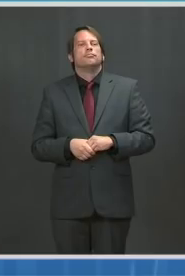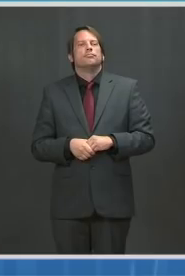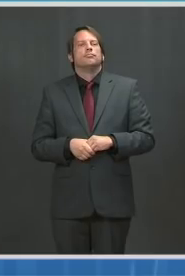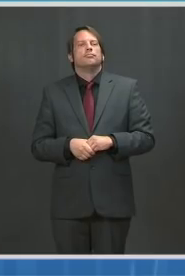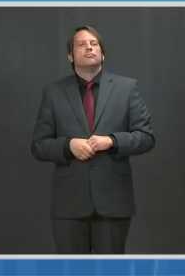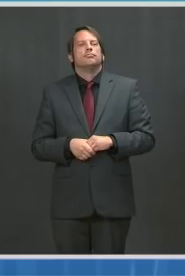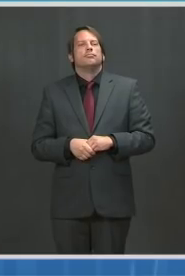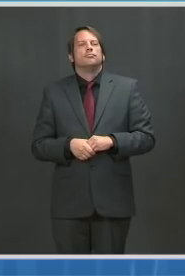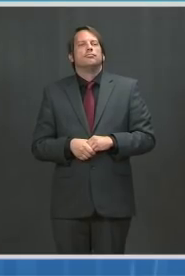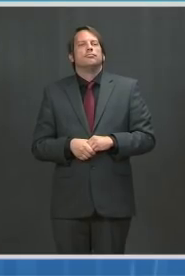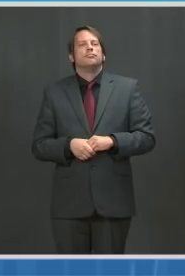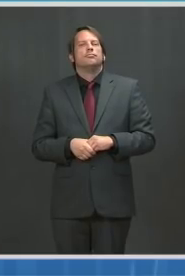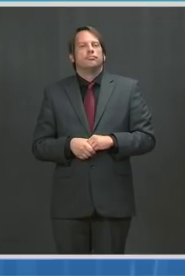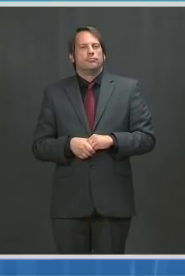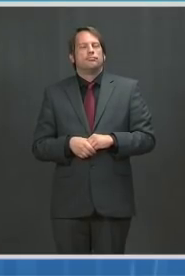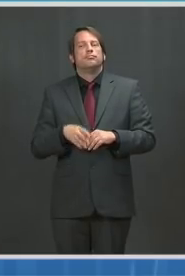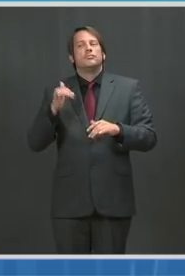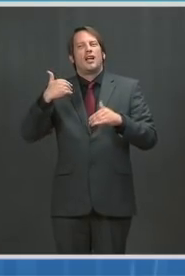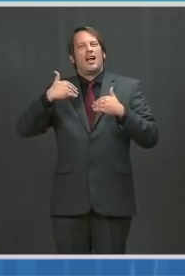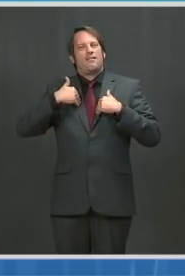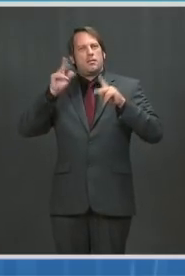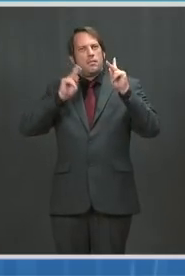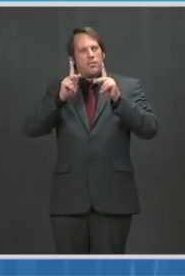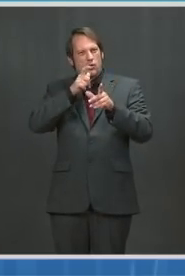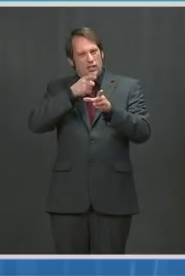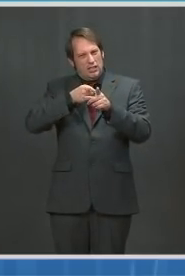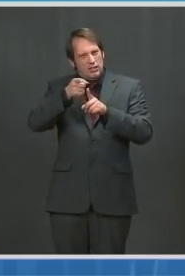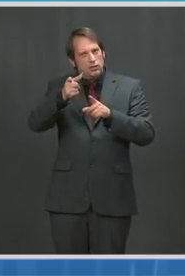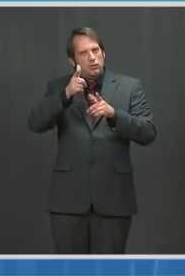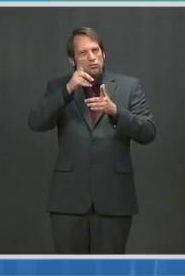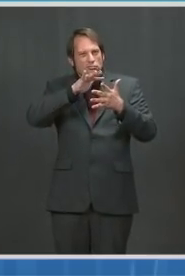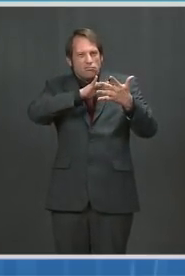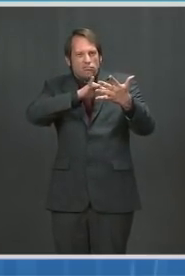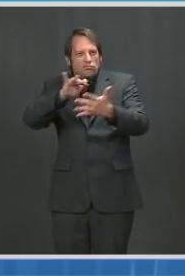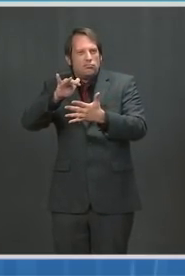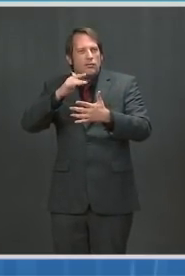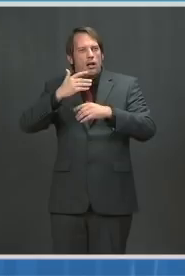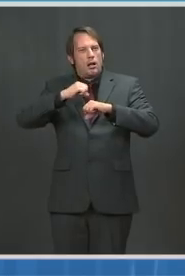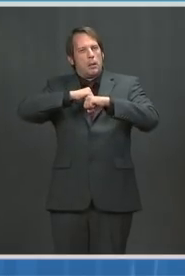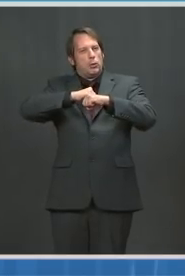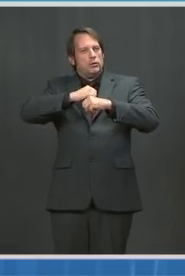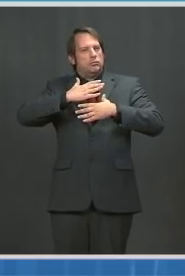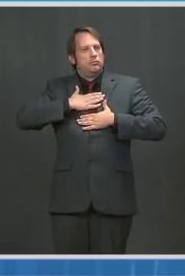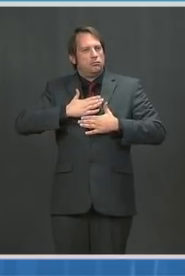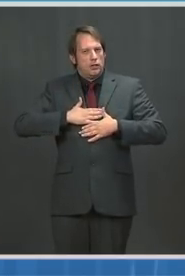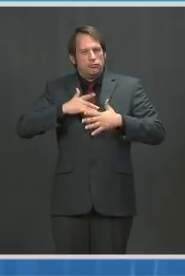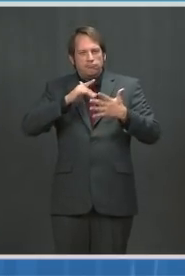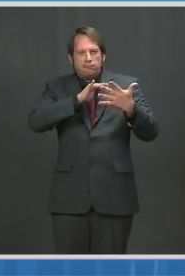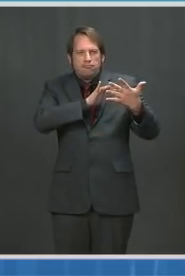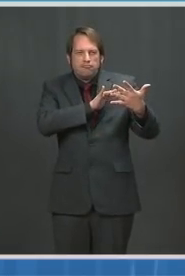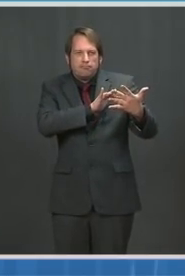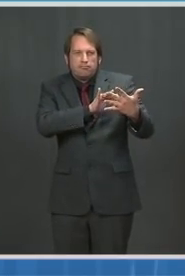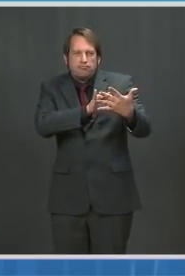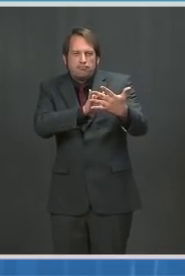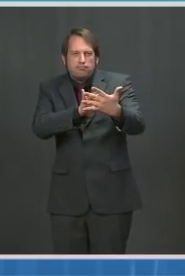including Sean [sic] Crotty -- Shane Crotty and Alex Sette, and they went out to six months after infection.